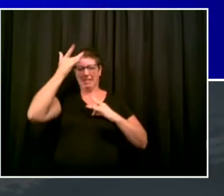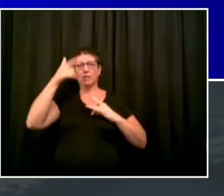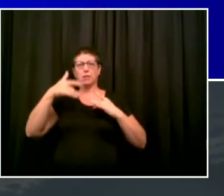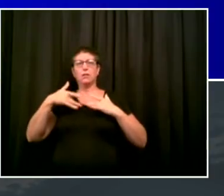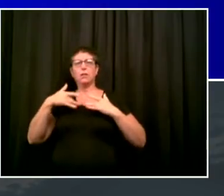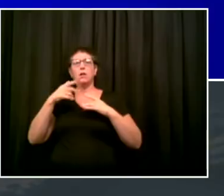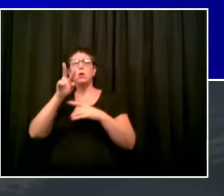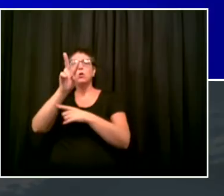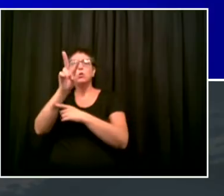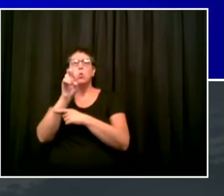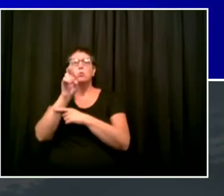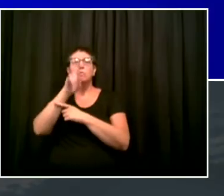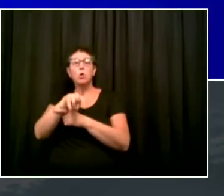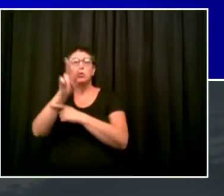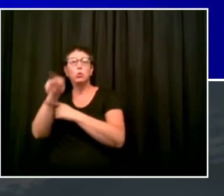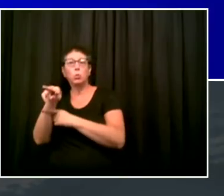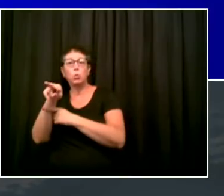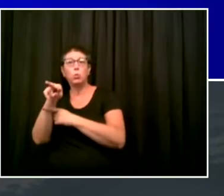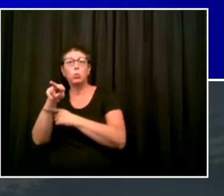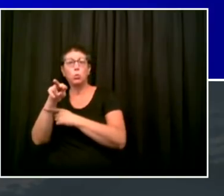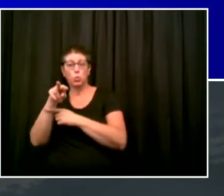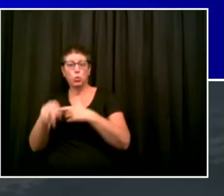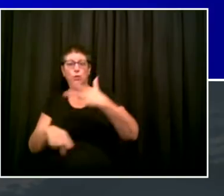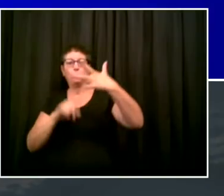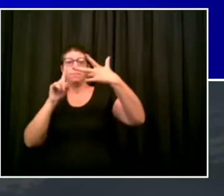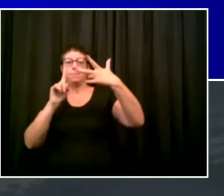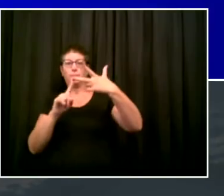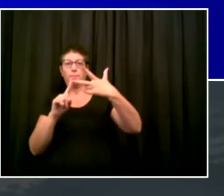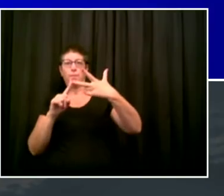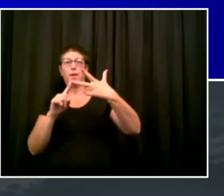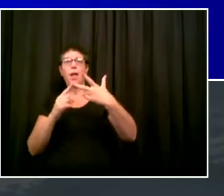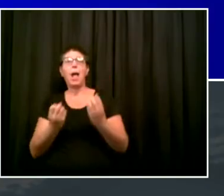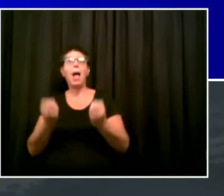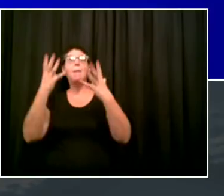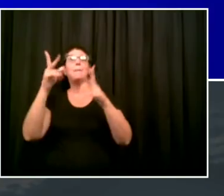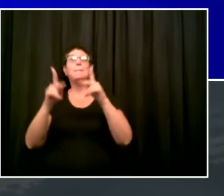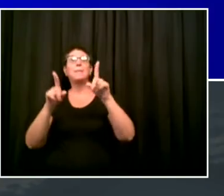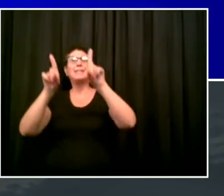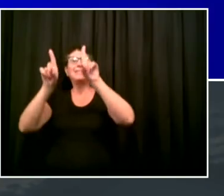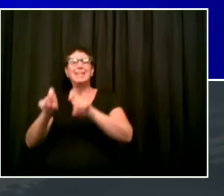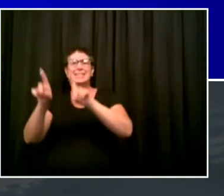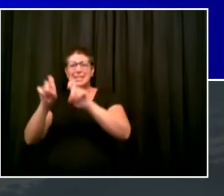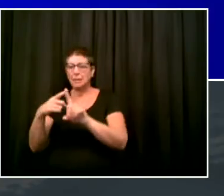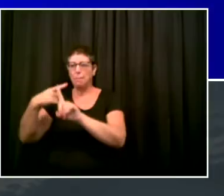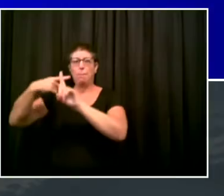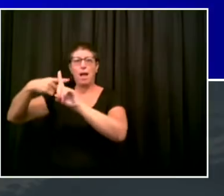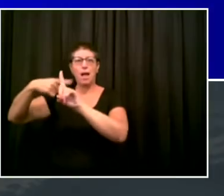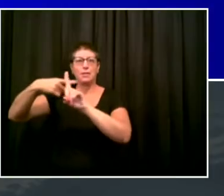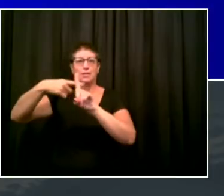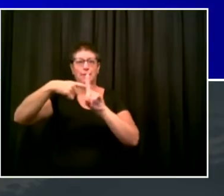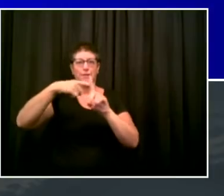INDICATOR NUMBER TWO, NEW REPORTED CASES ON A SEVEN DAY AVERAGE, THAT THRESHOLD 550 CASES, DAYS